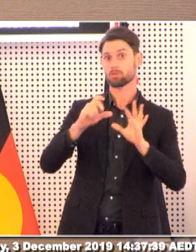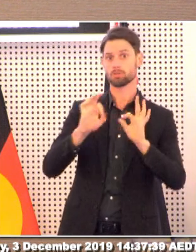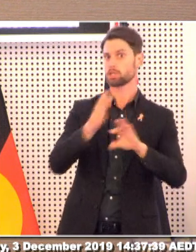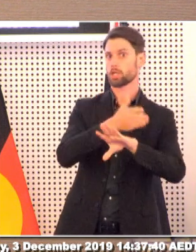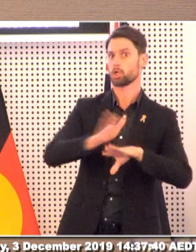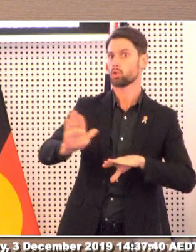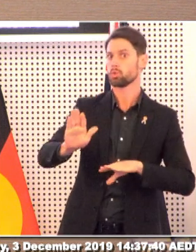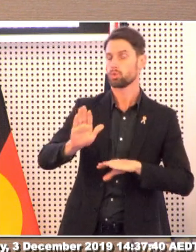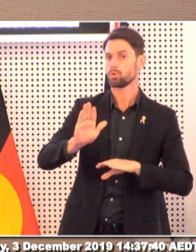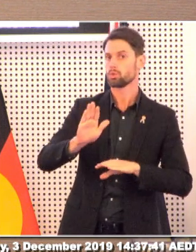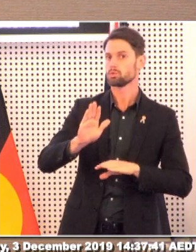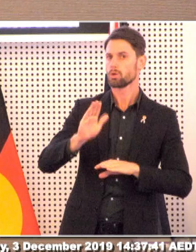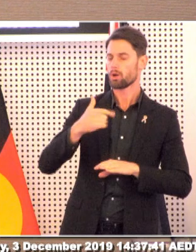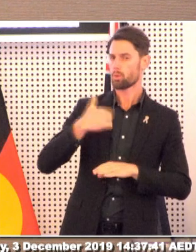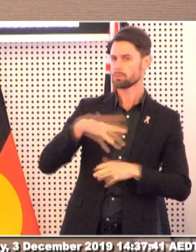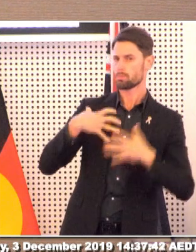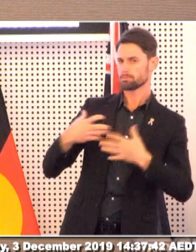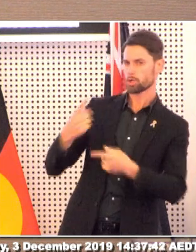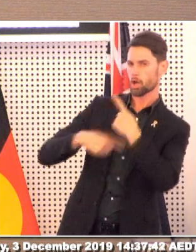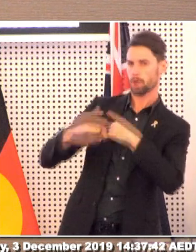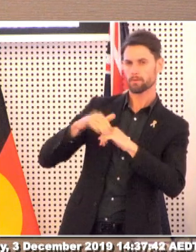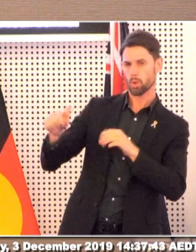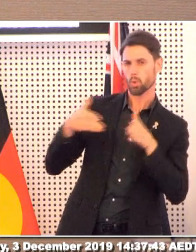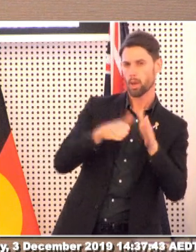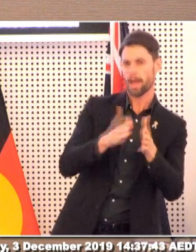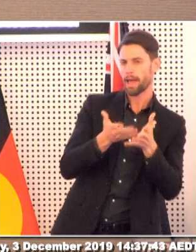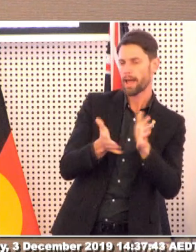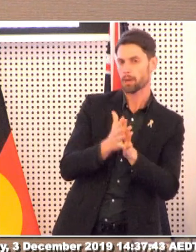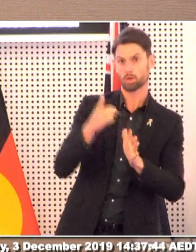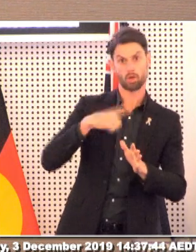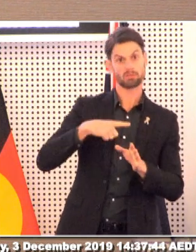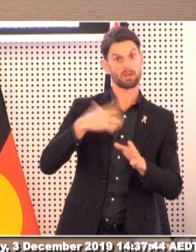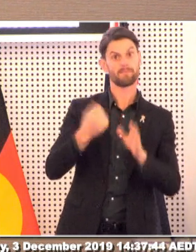Rights applying to government agencies, government departments, and those